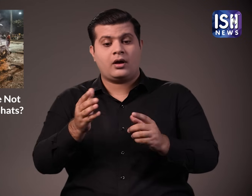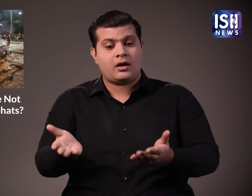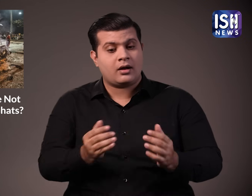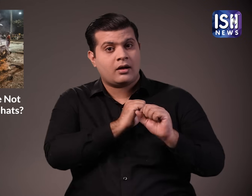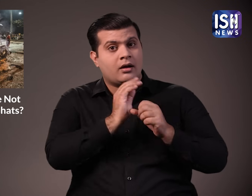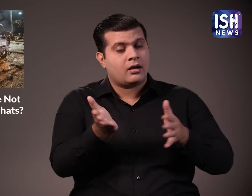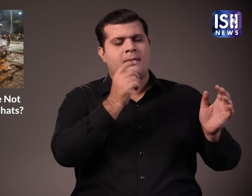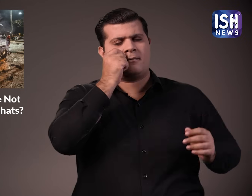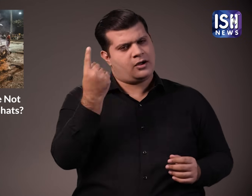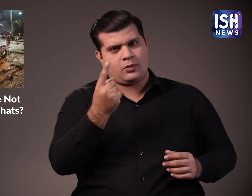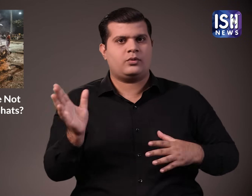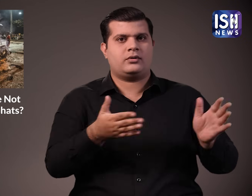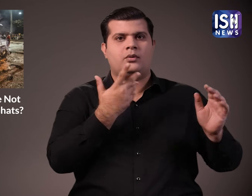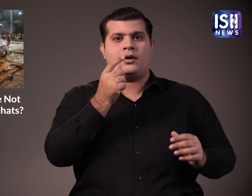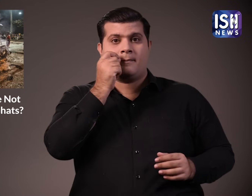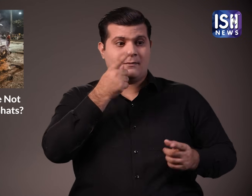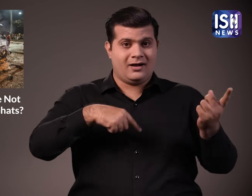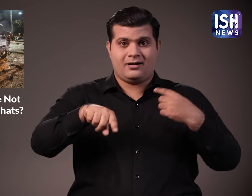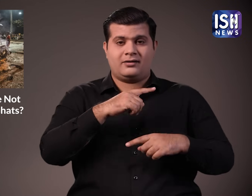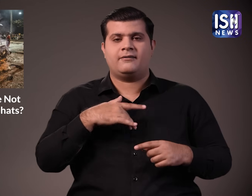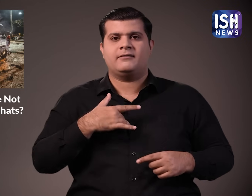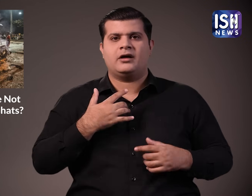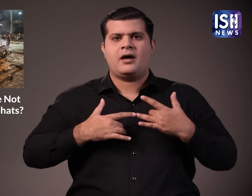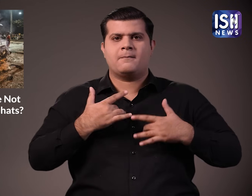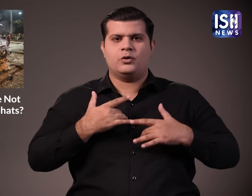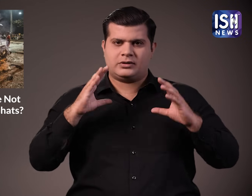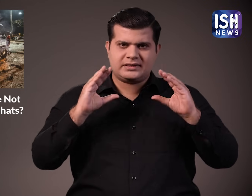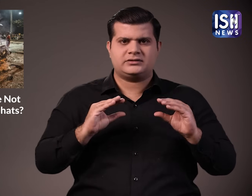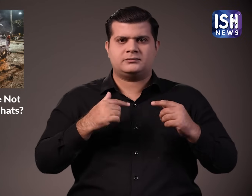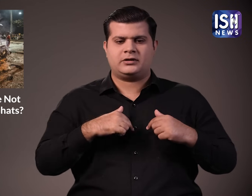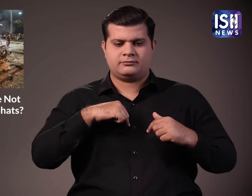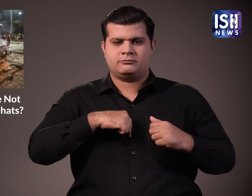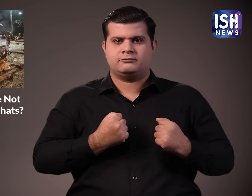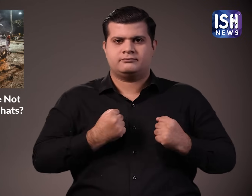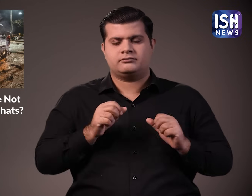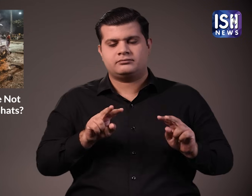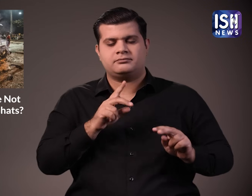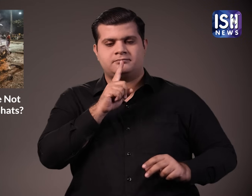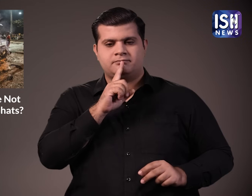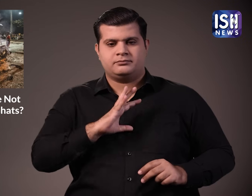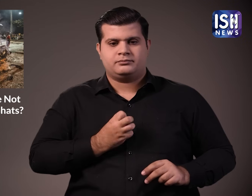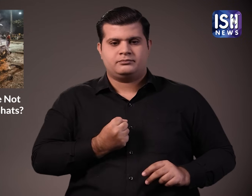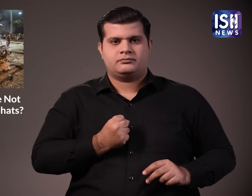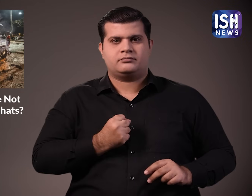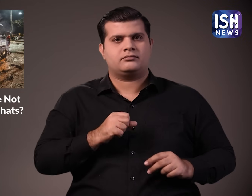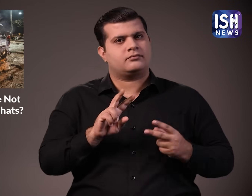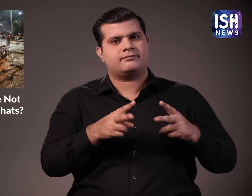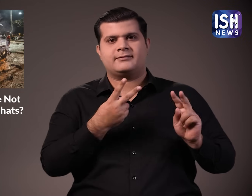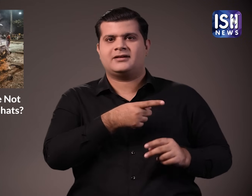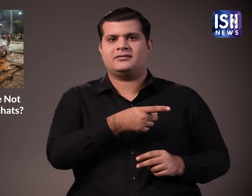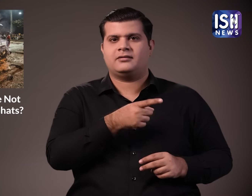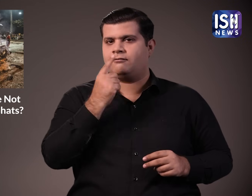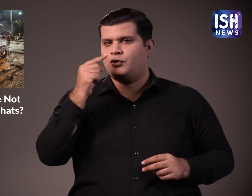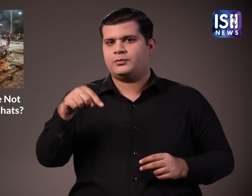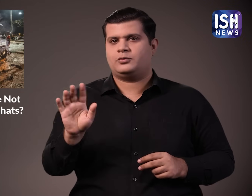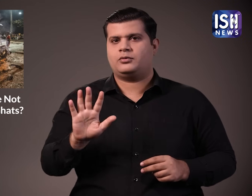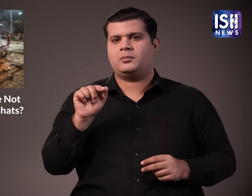Only emotionally stronger men were preferred to go to the crematorium and not the women.